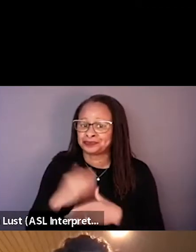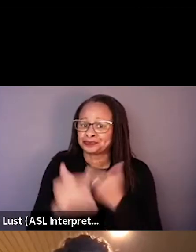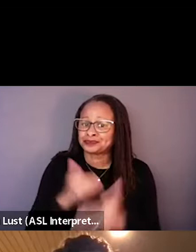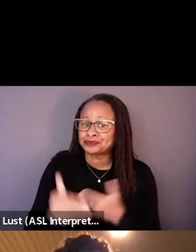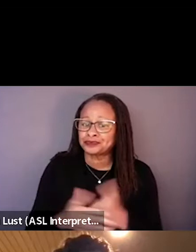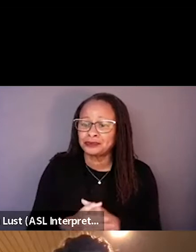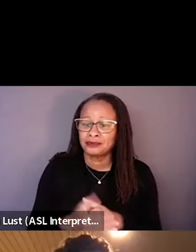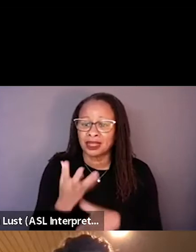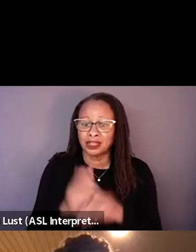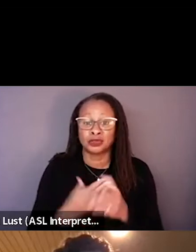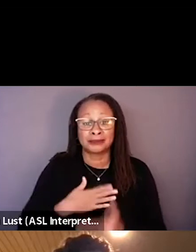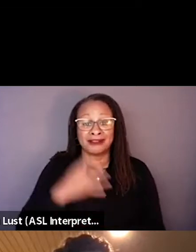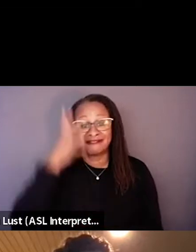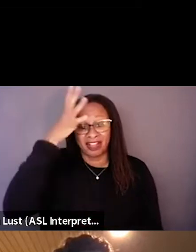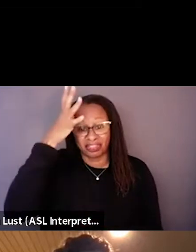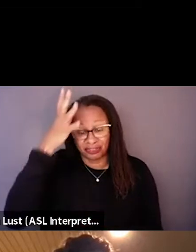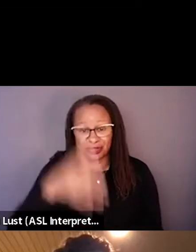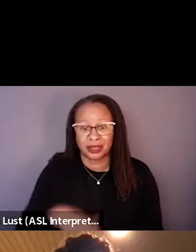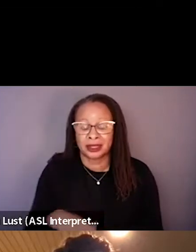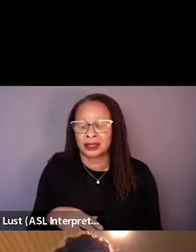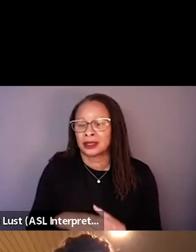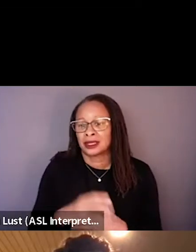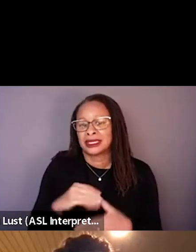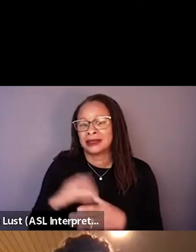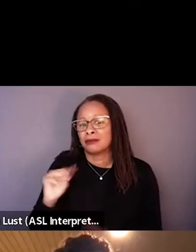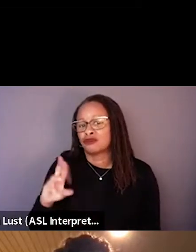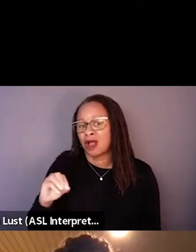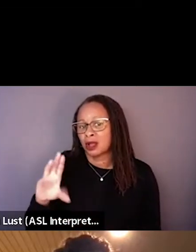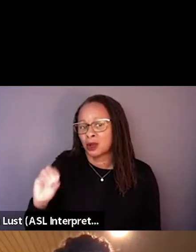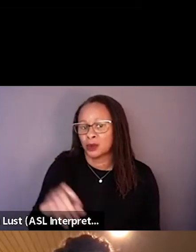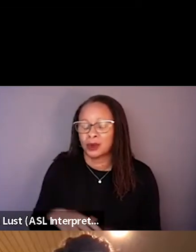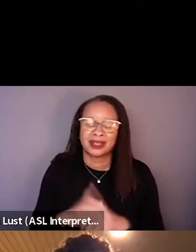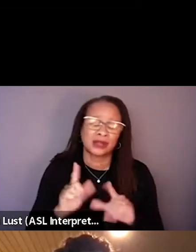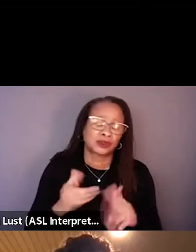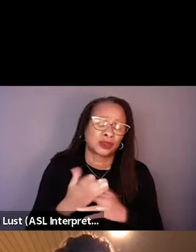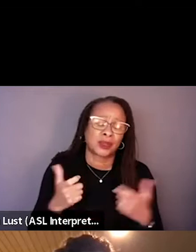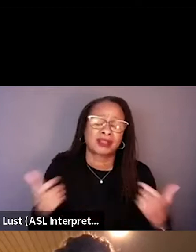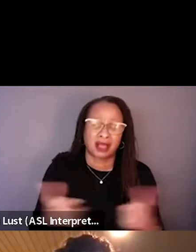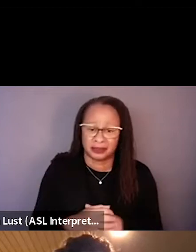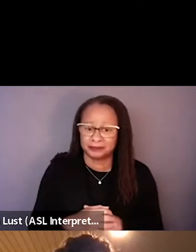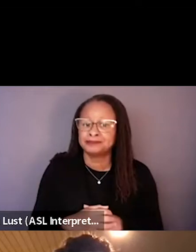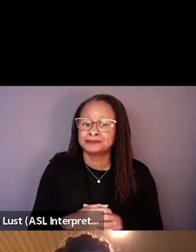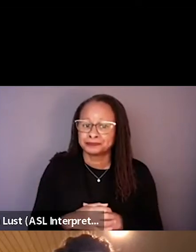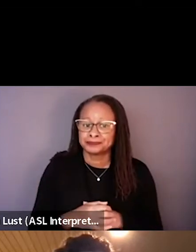losing my father in Morocco. And so I was sort of going through a lot emotionally dealing